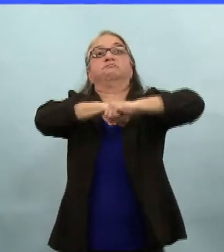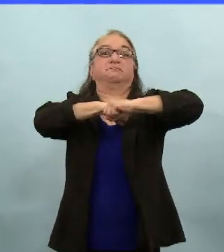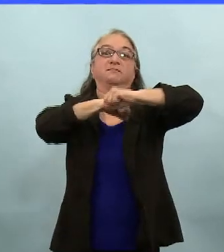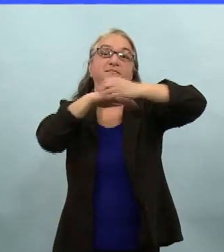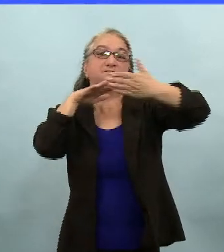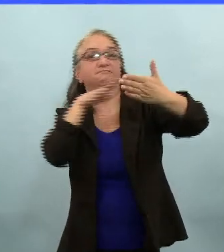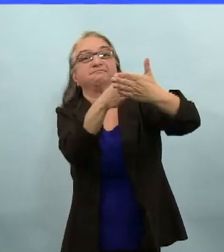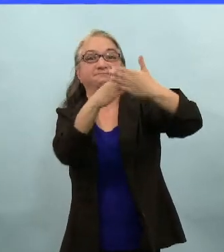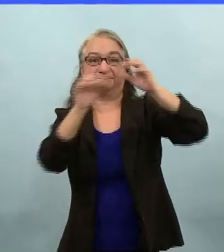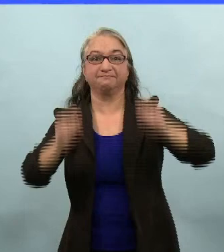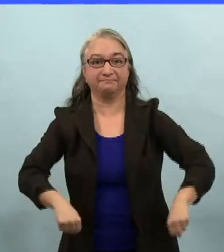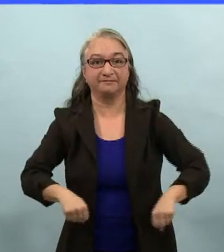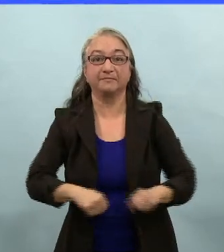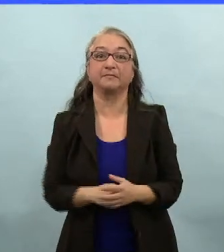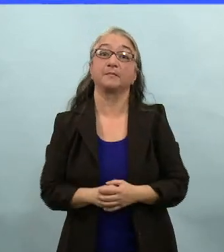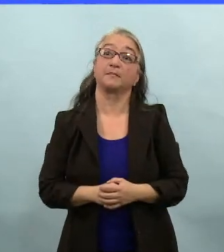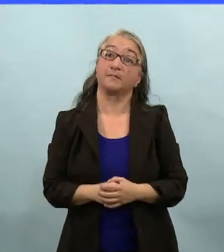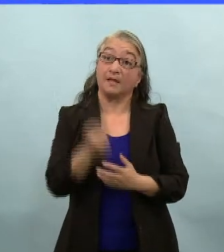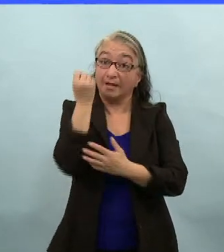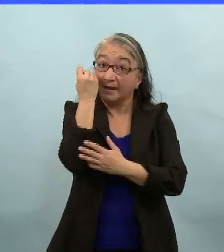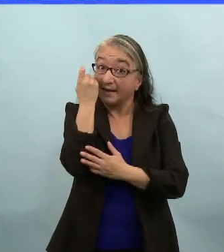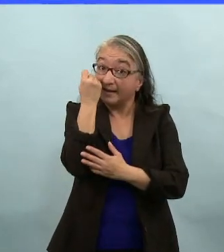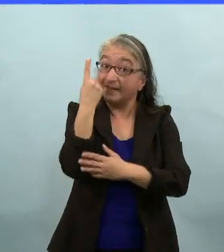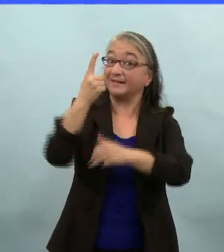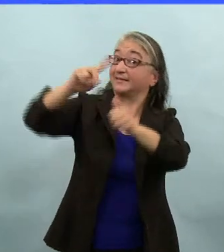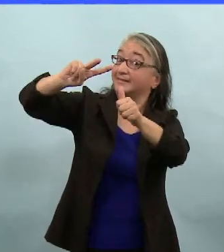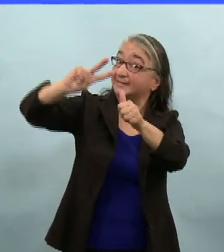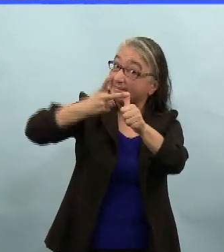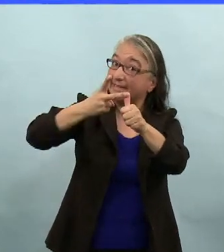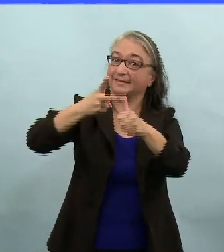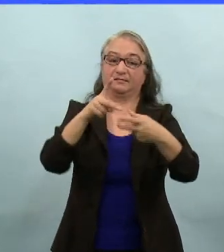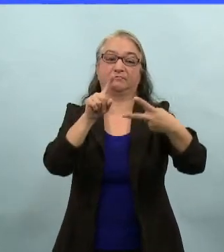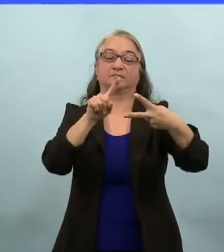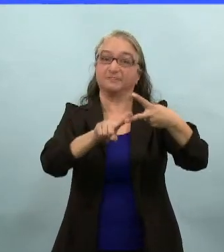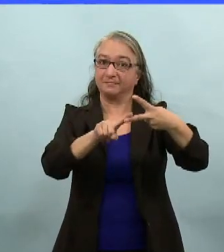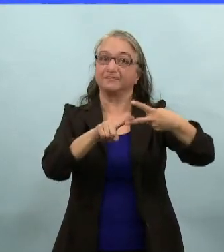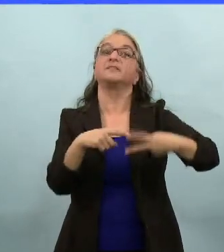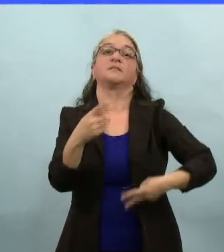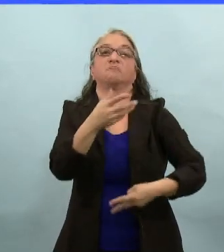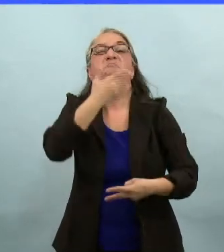it's still very helpful we expect that the first dose will prevent the majority of